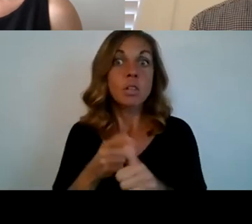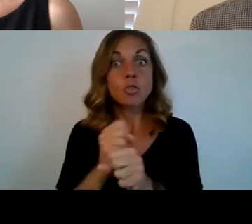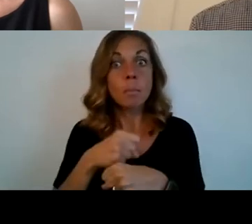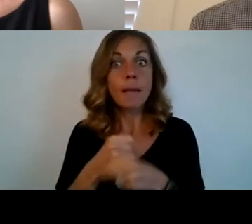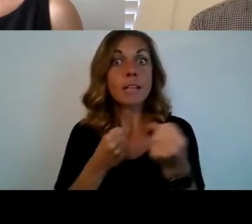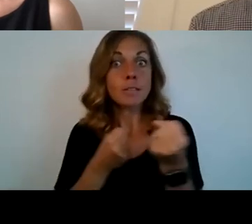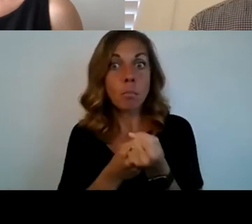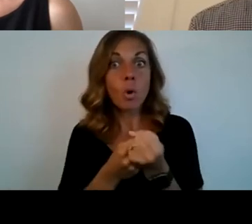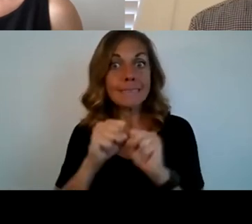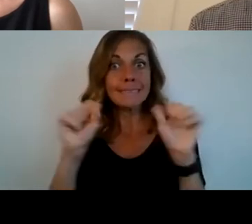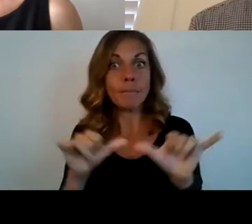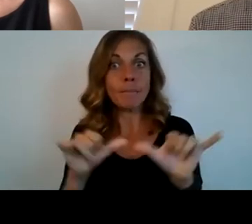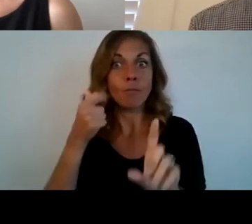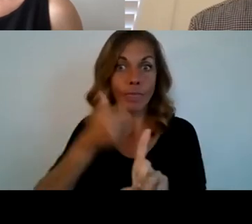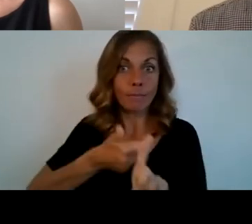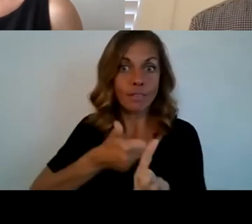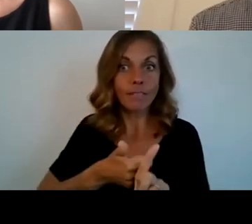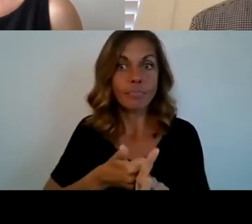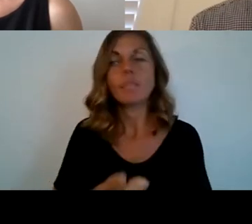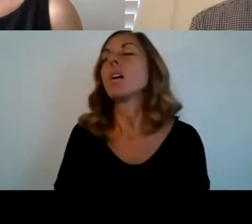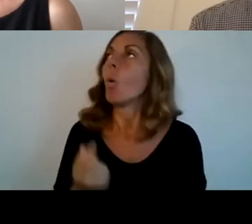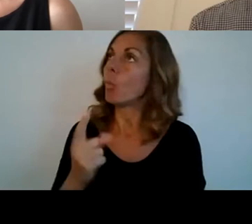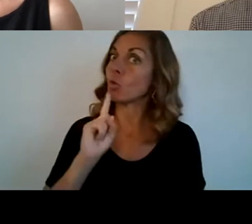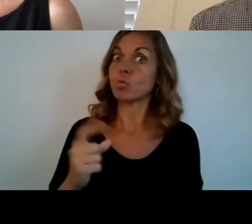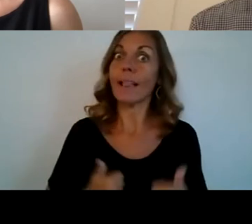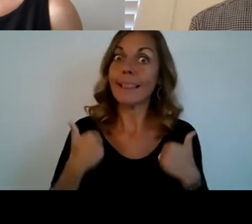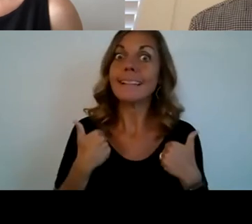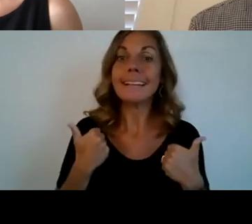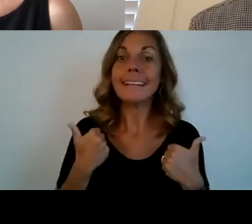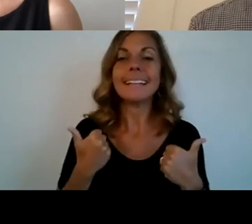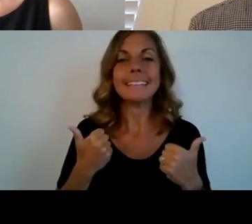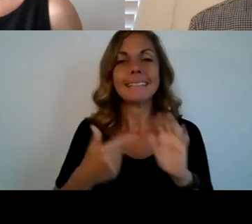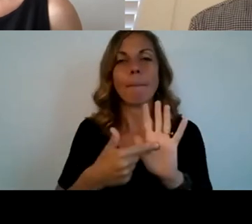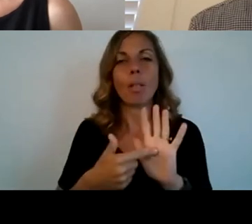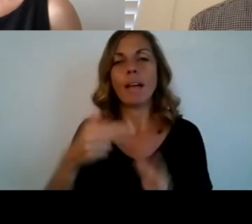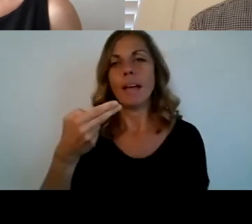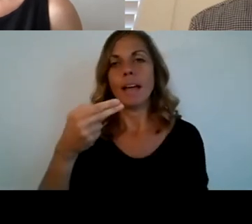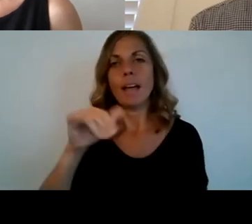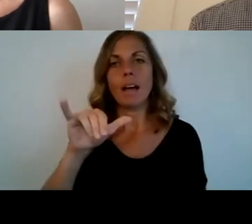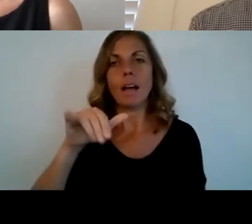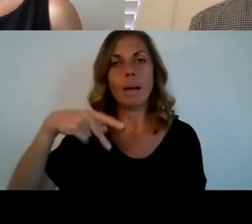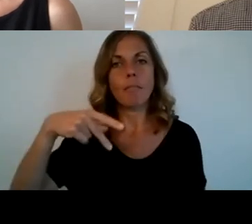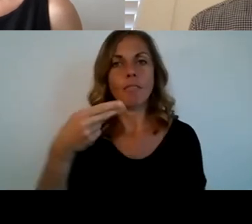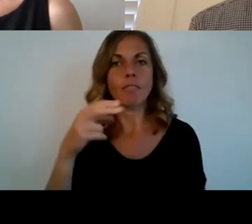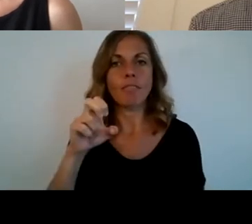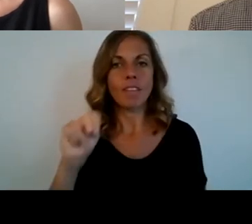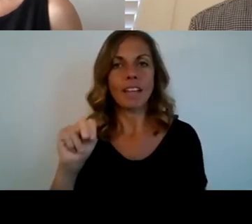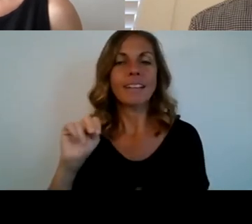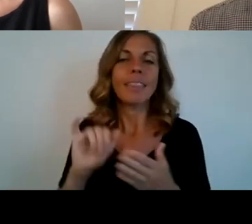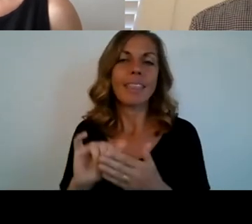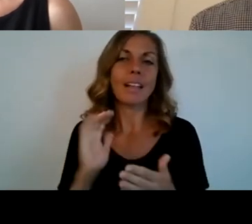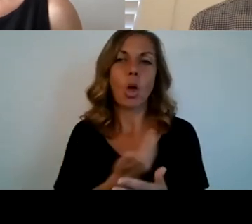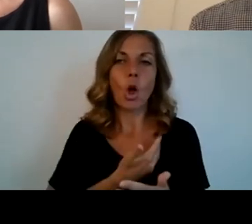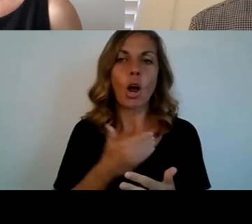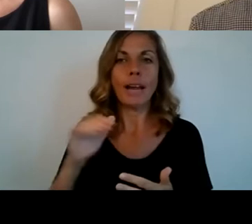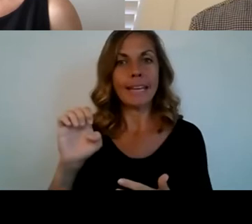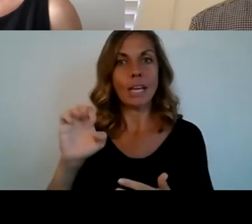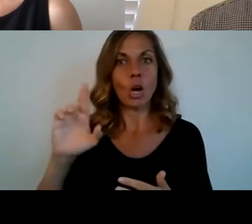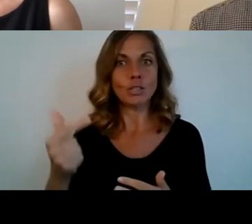And a real example, hyphen, which is our Asian Pat ERG first got together in the early days